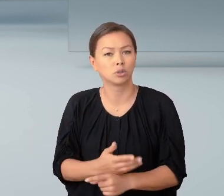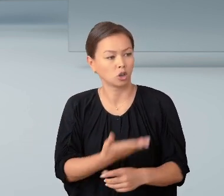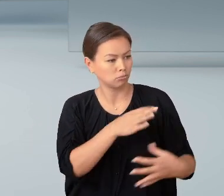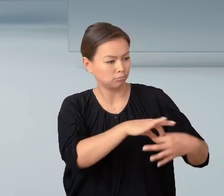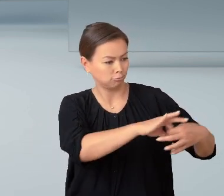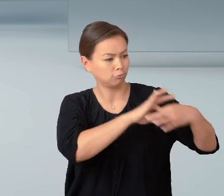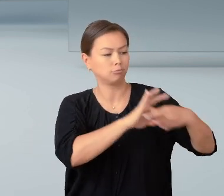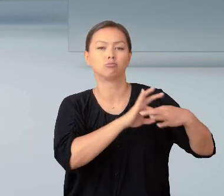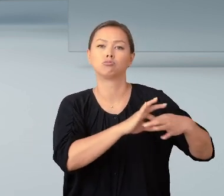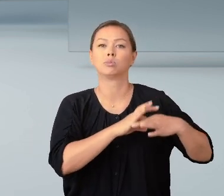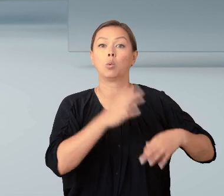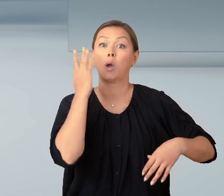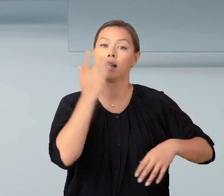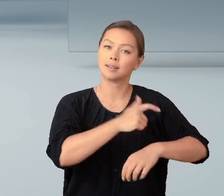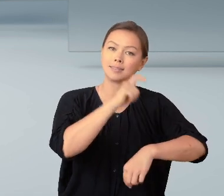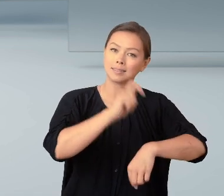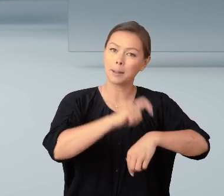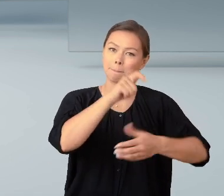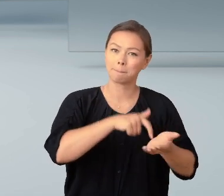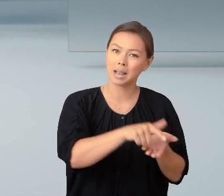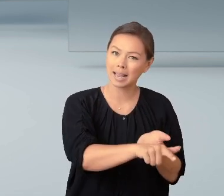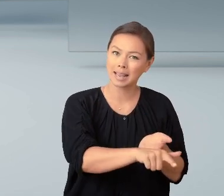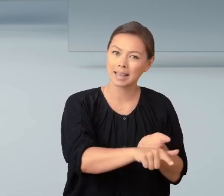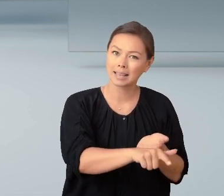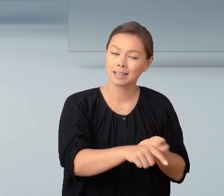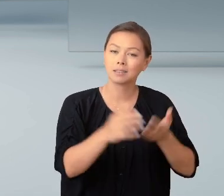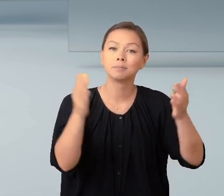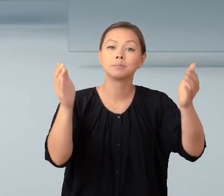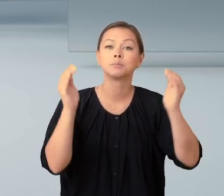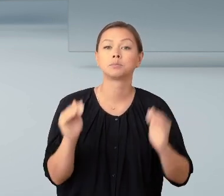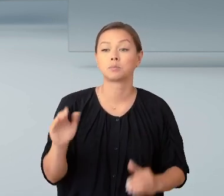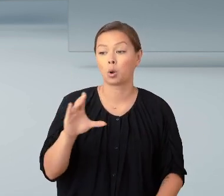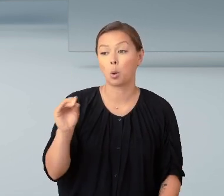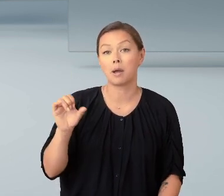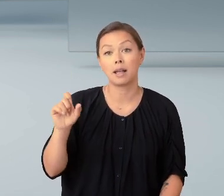payments. With Copilot and Dynamics 365